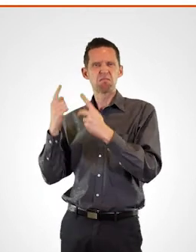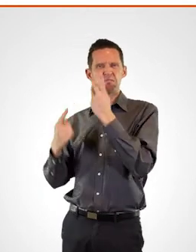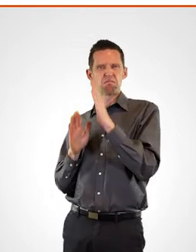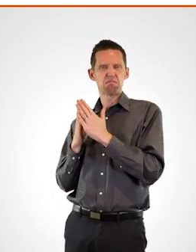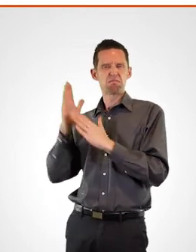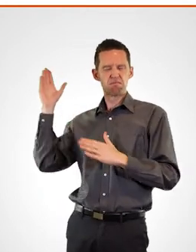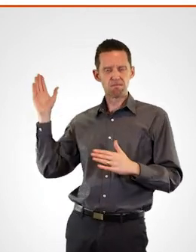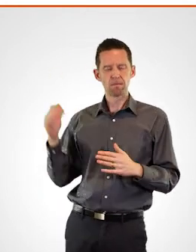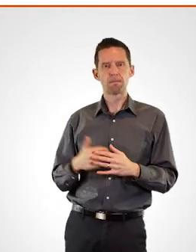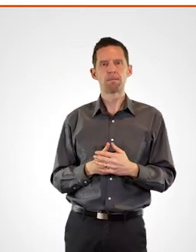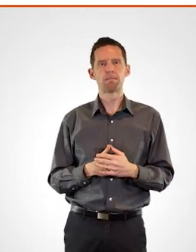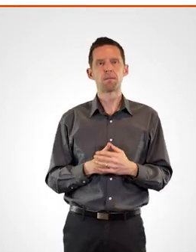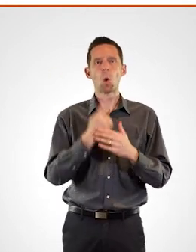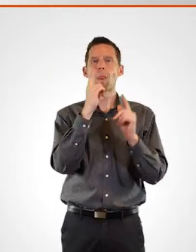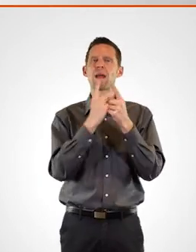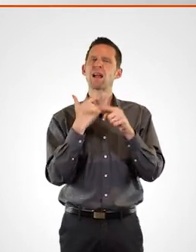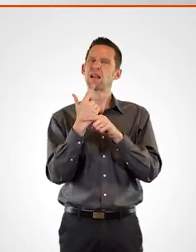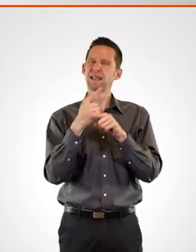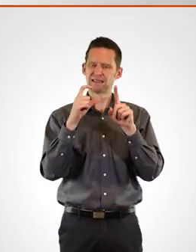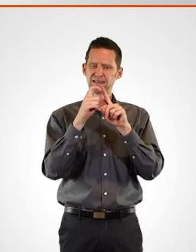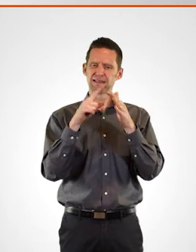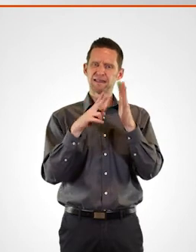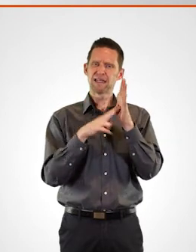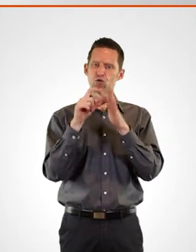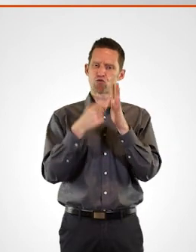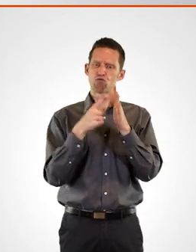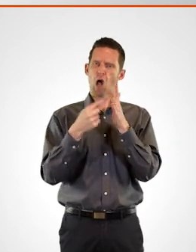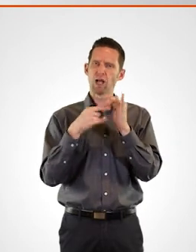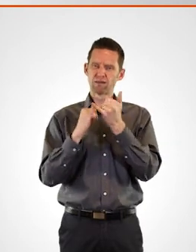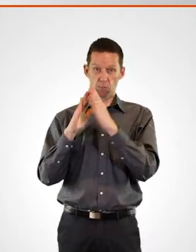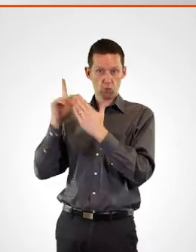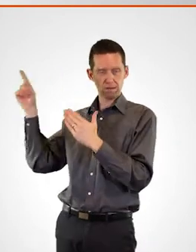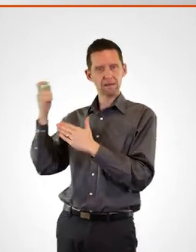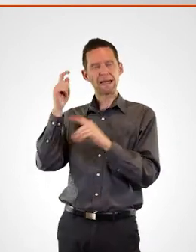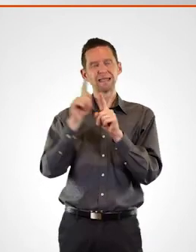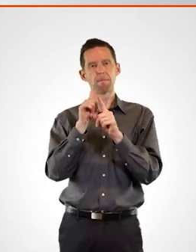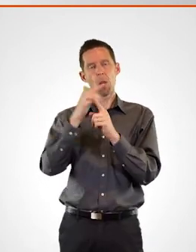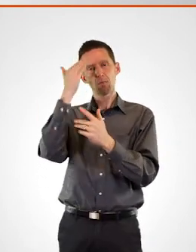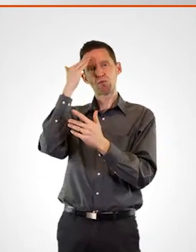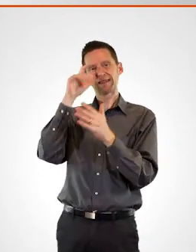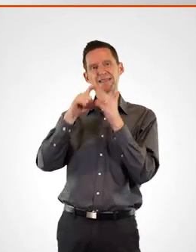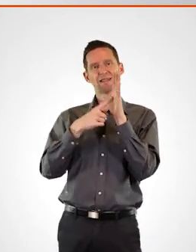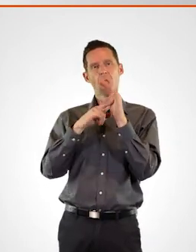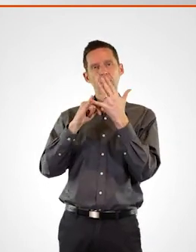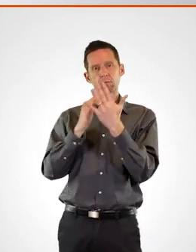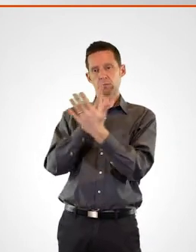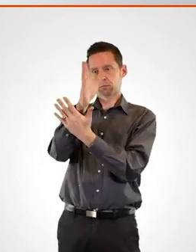And the one thing that I didn't mention earlier, dendrites, what are dendrites? Well, those are the branch-like parts of brain cells